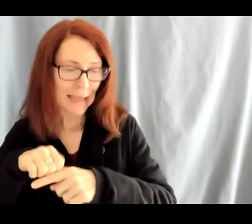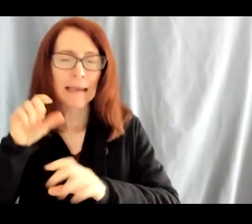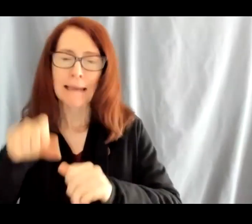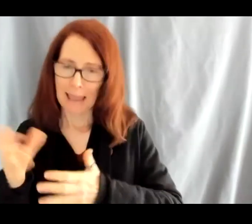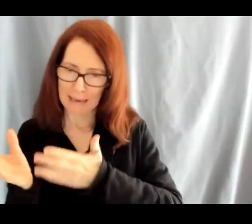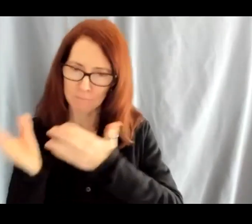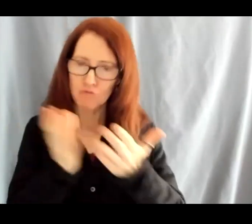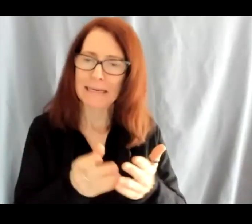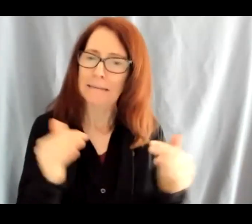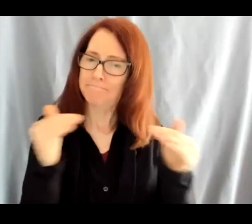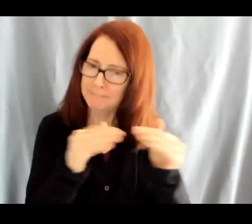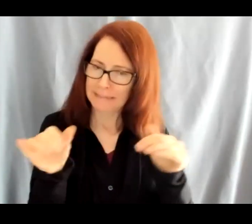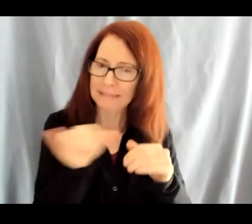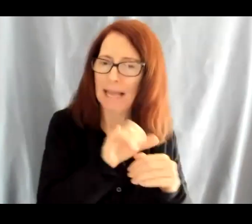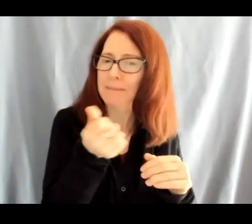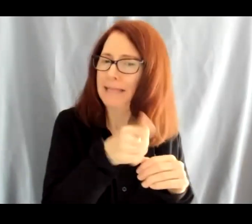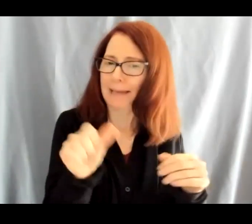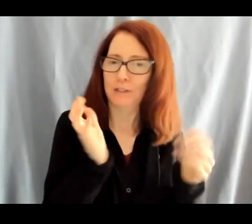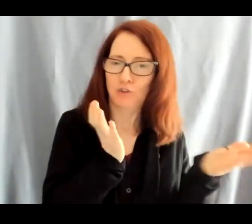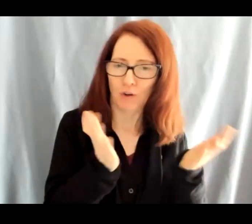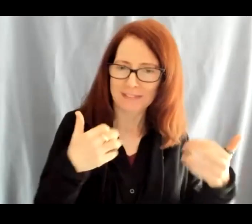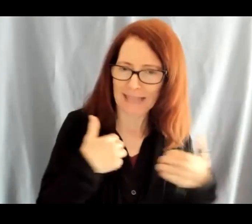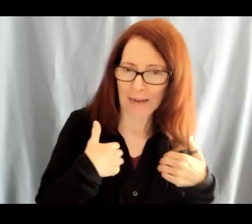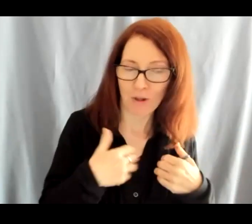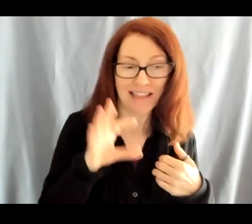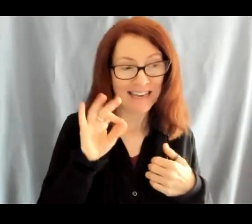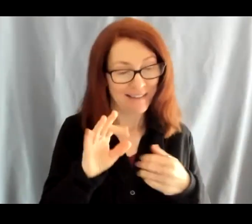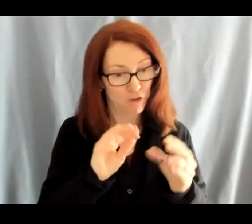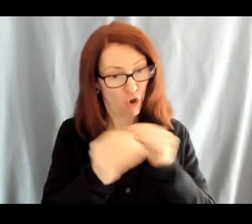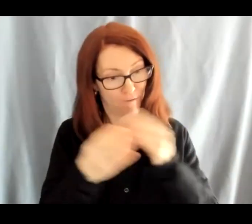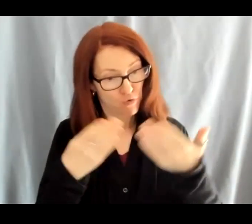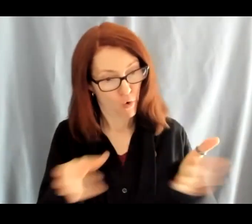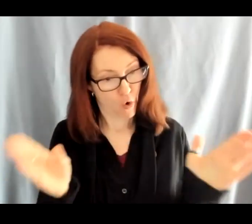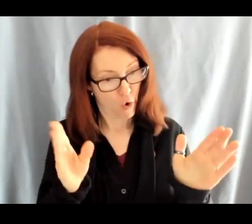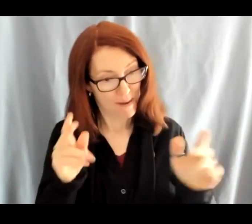and if our offices are open to the public then you know a service animal training